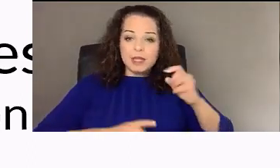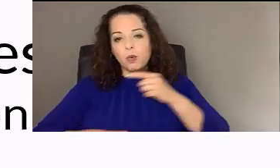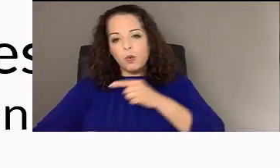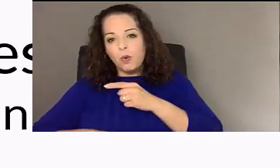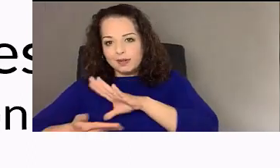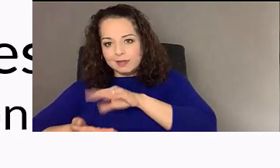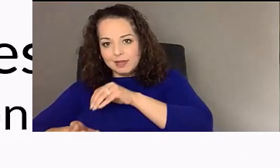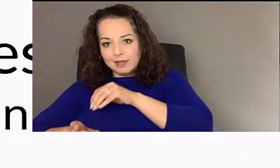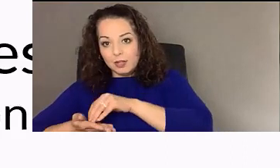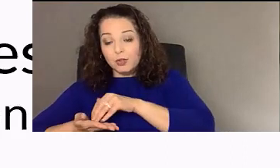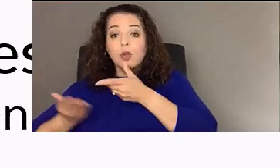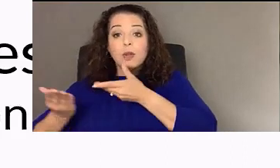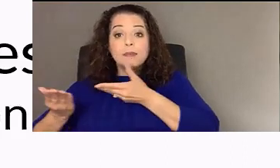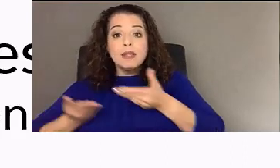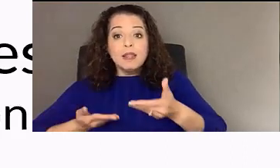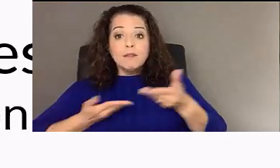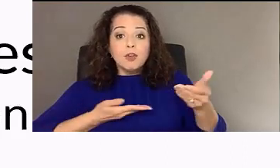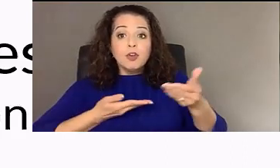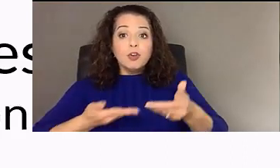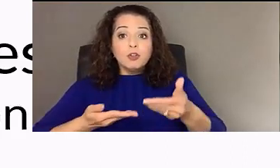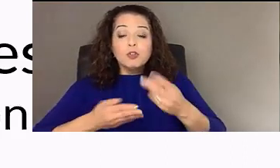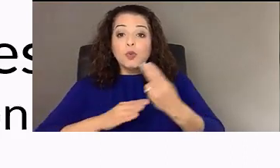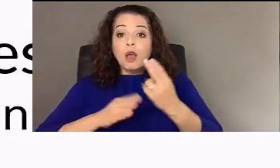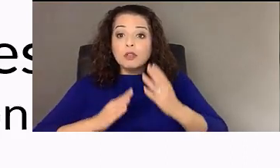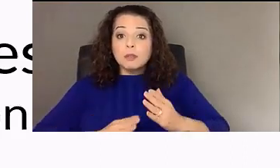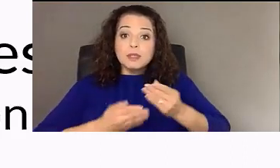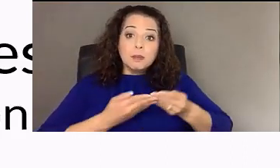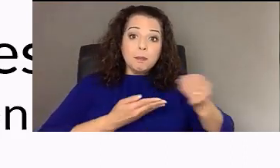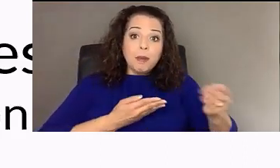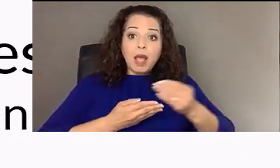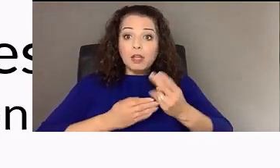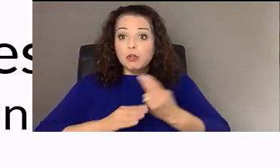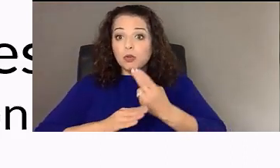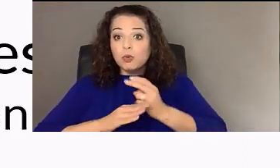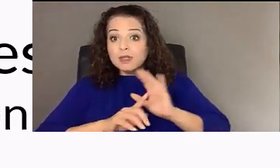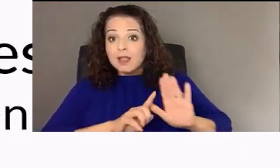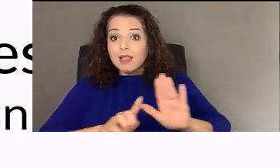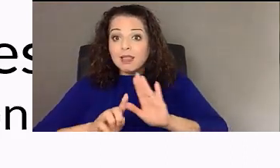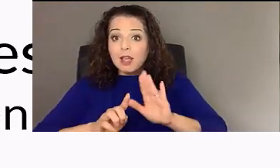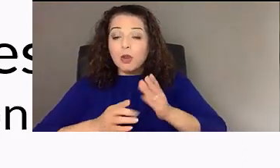delivering to customers who buy/use its products and services.